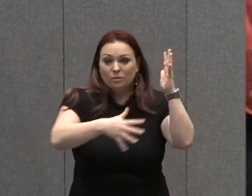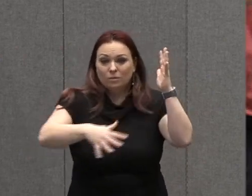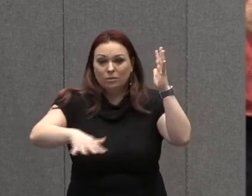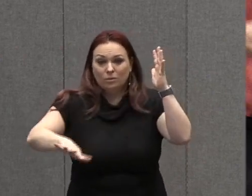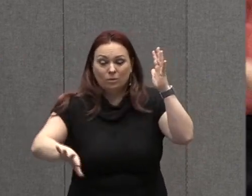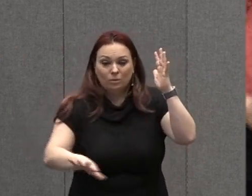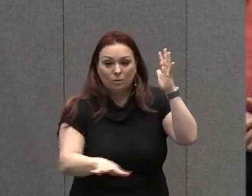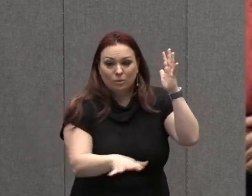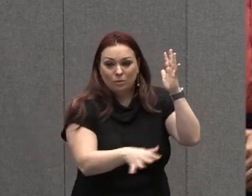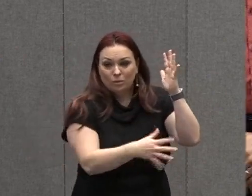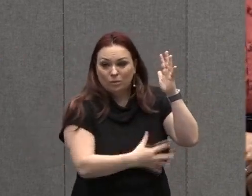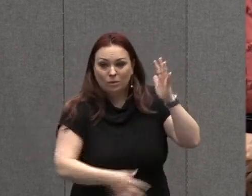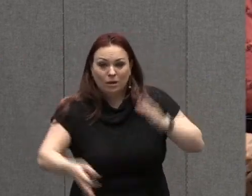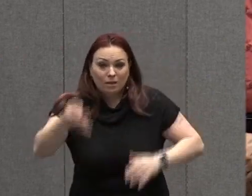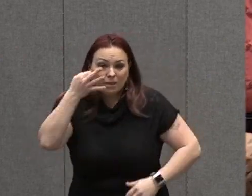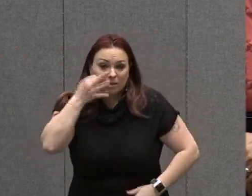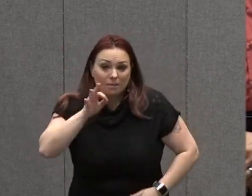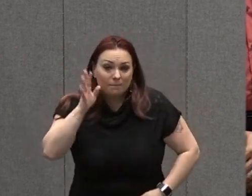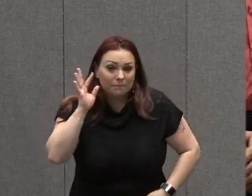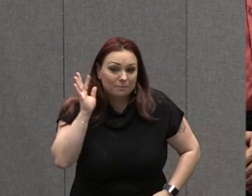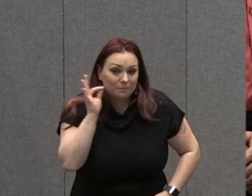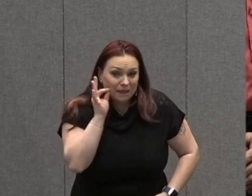I hear the bees in the flowers. Bzzzzzzzzz.